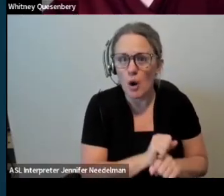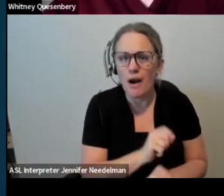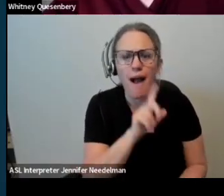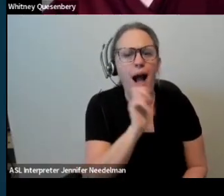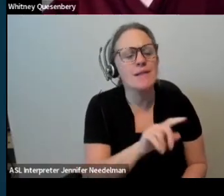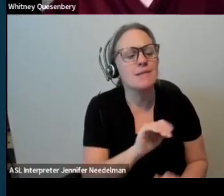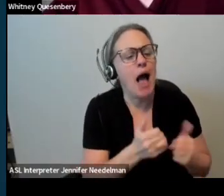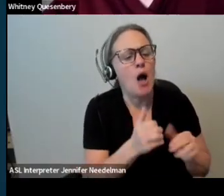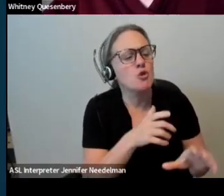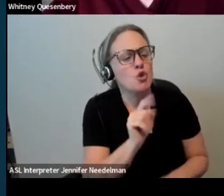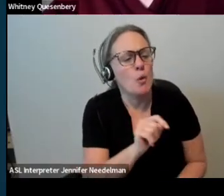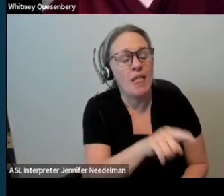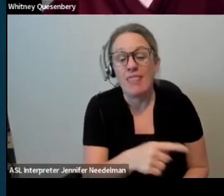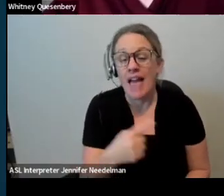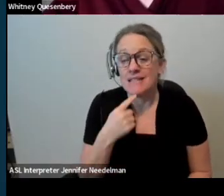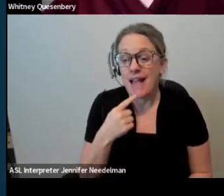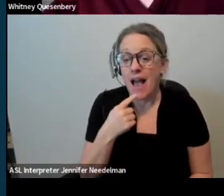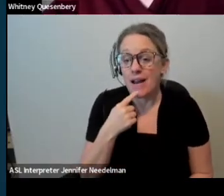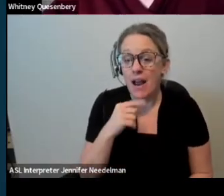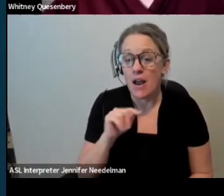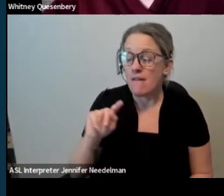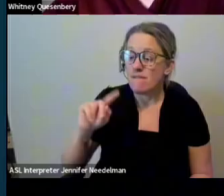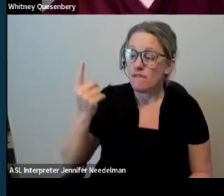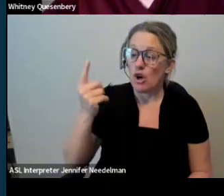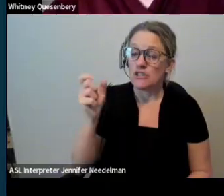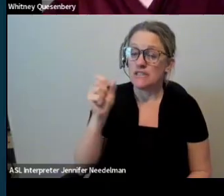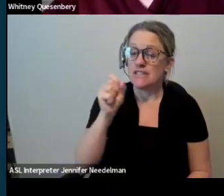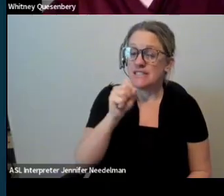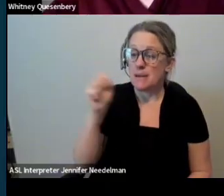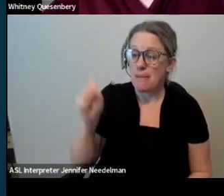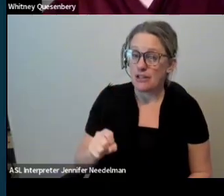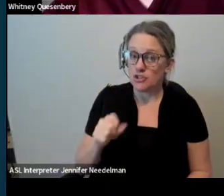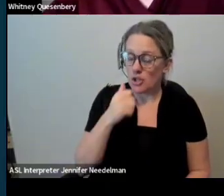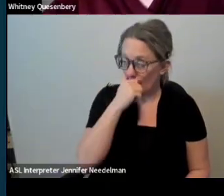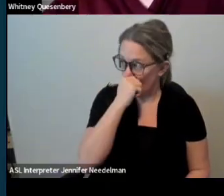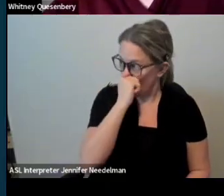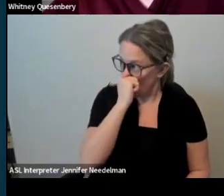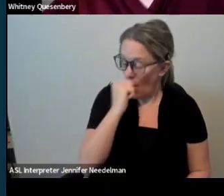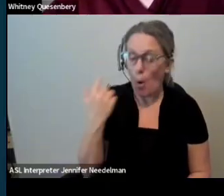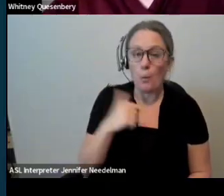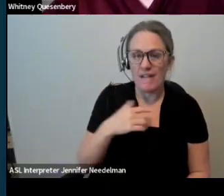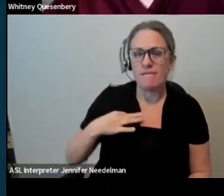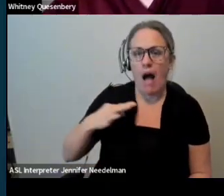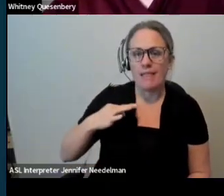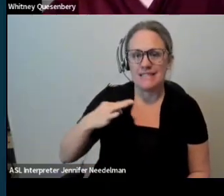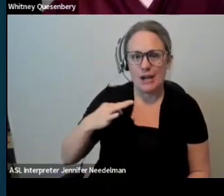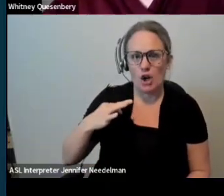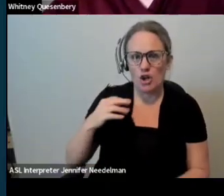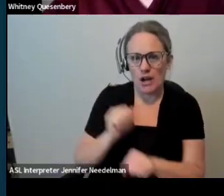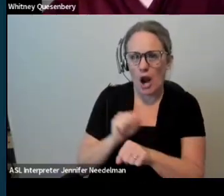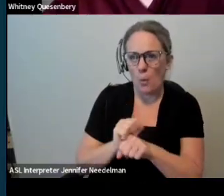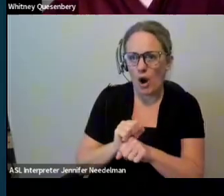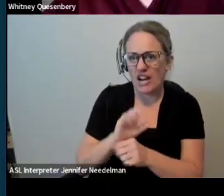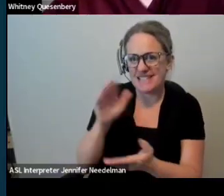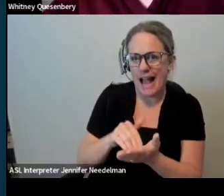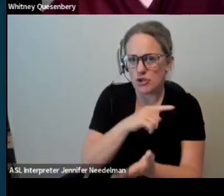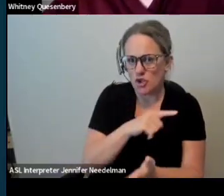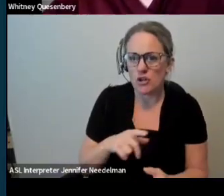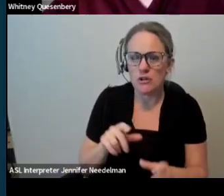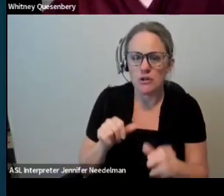for the first semester while we were doing our background research, we volunteered at a center and we spent a couple of afternoons there,